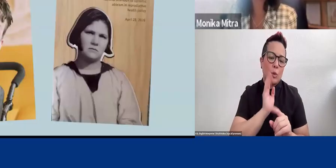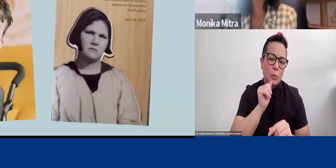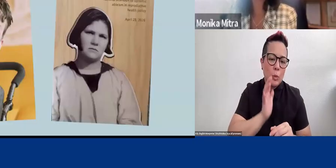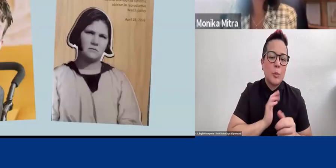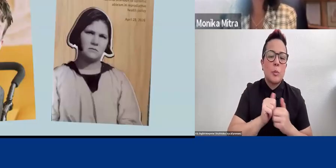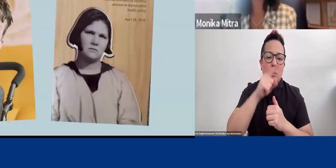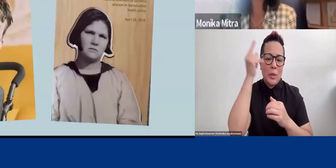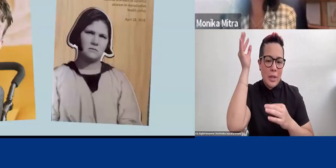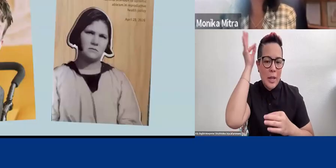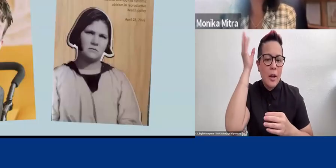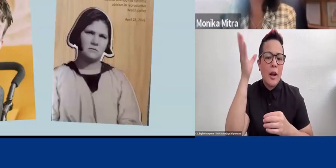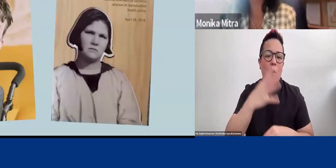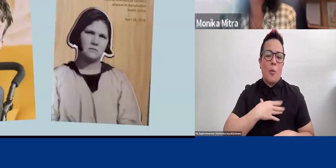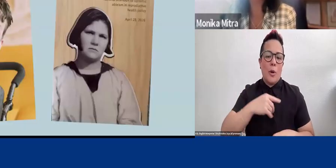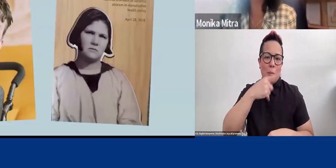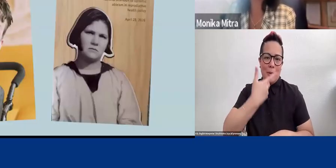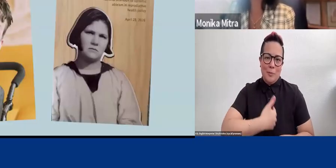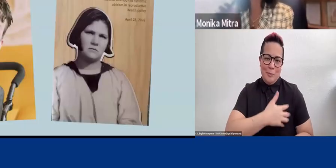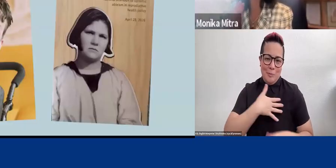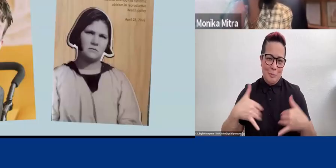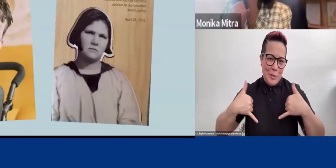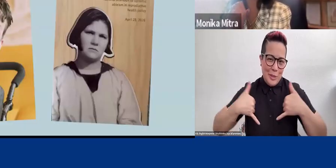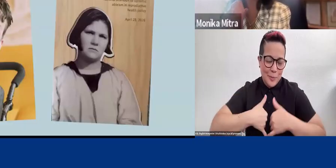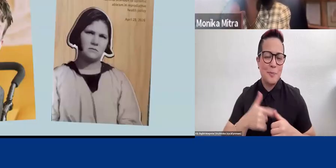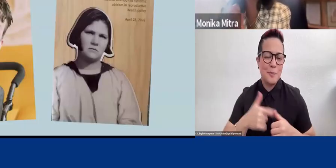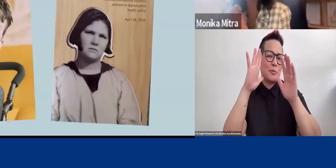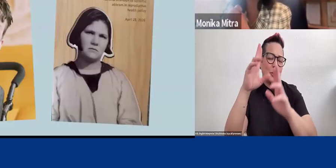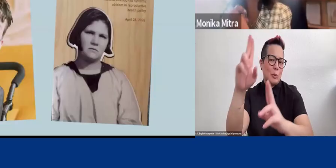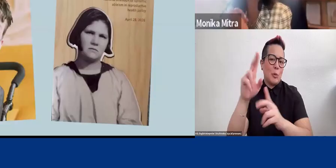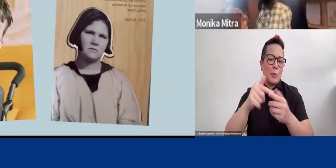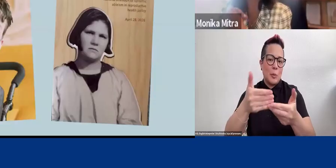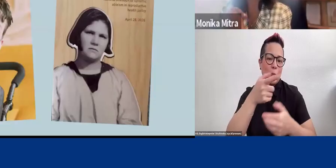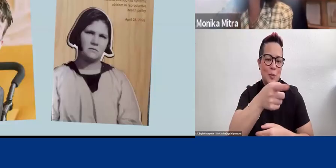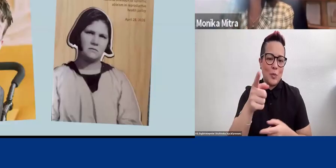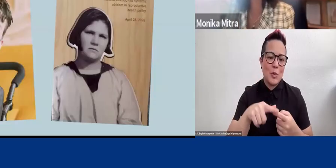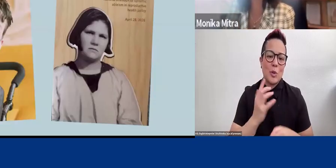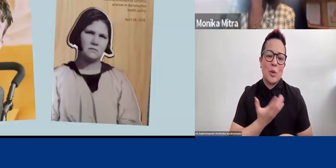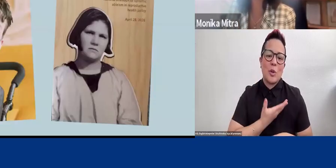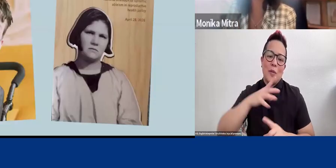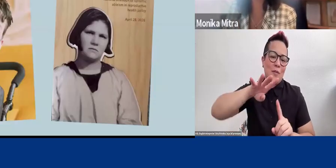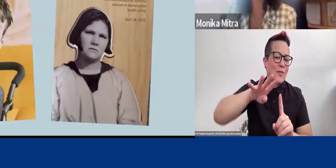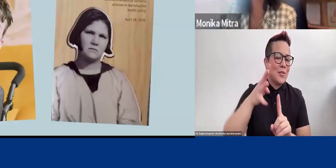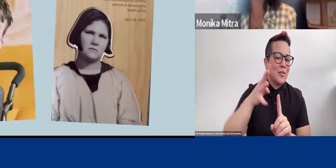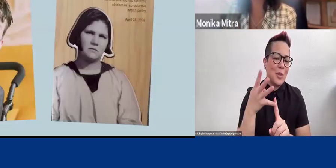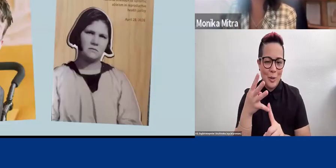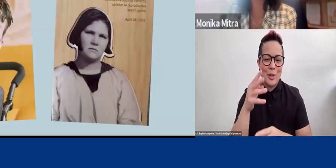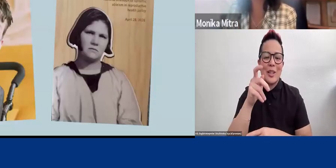It is a great honor to welcome you to our fourth Carrie Buck Distinguished Fellowship keynote.